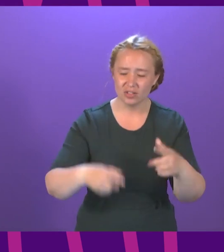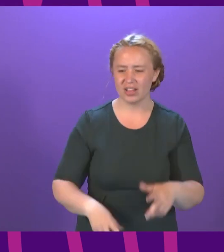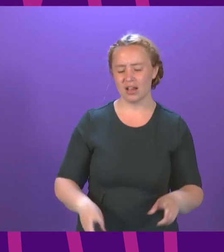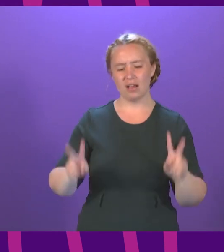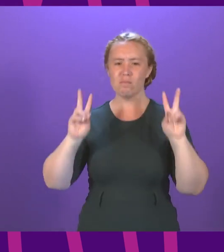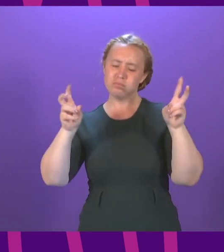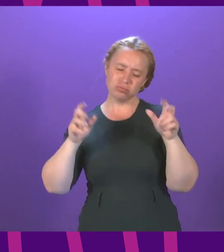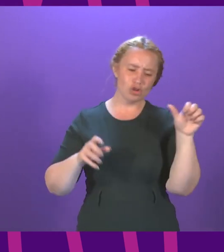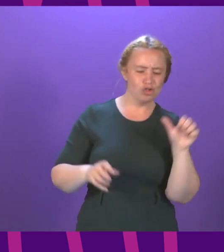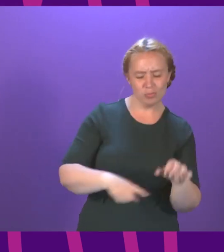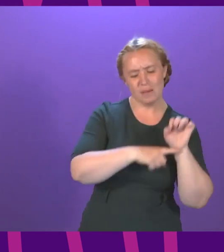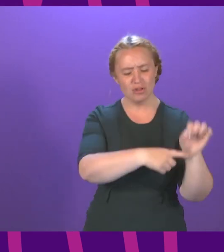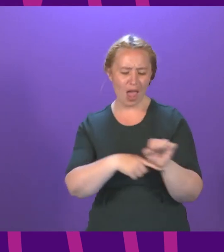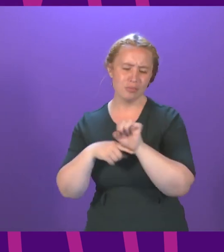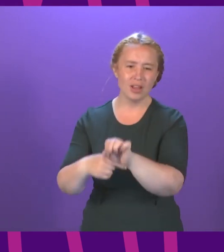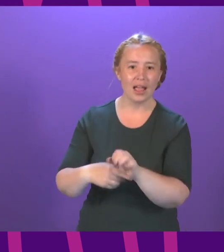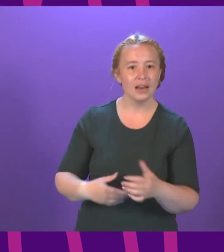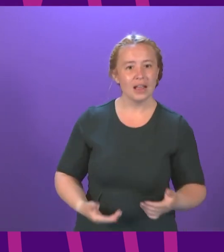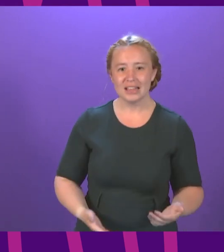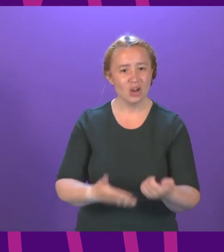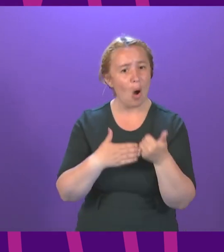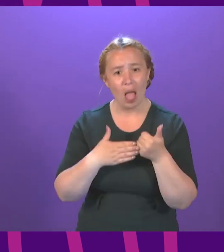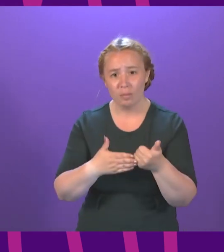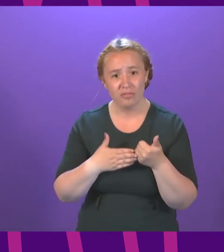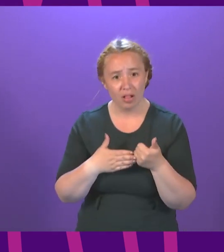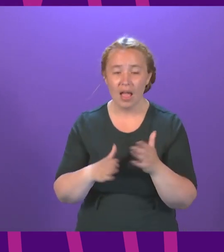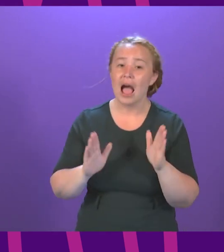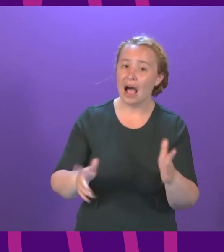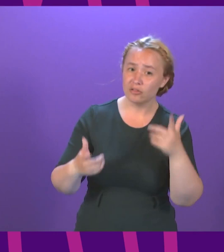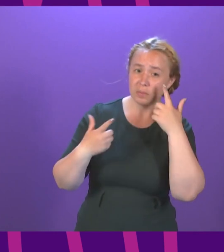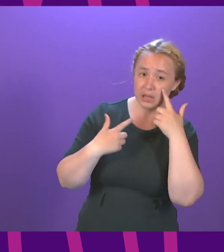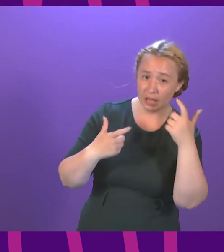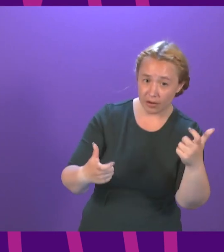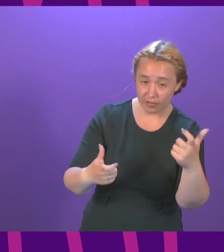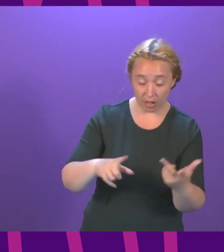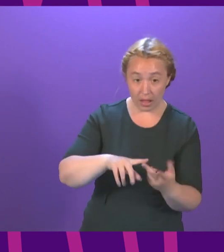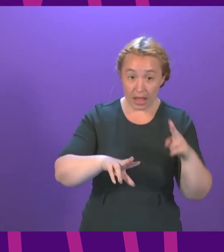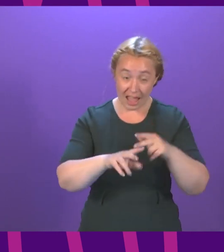We need to think carefully, particularly in the light of the changing and developing